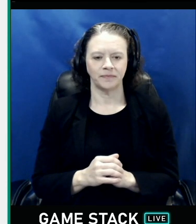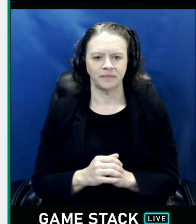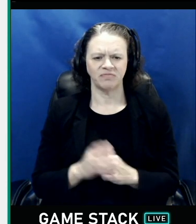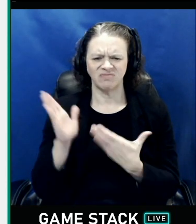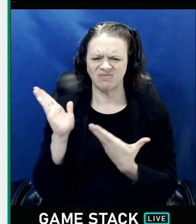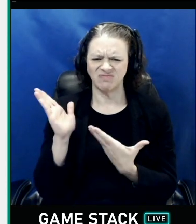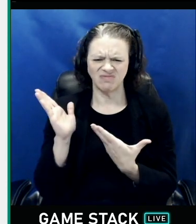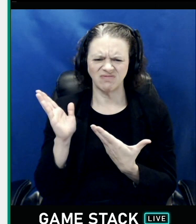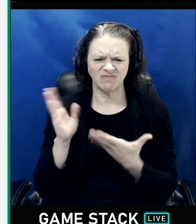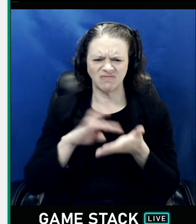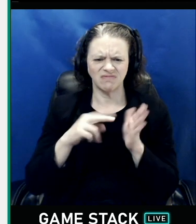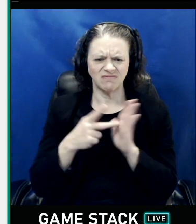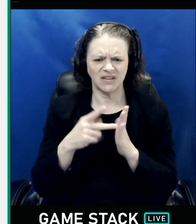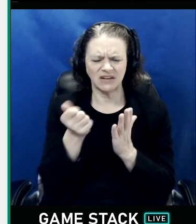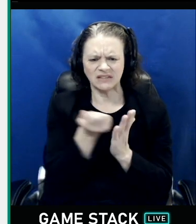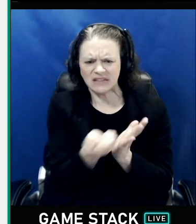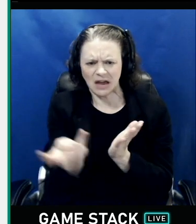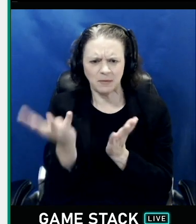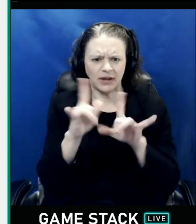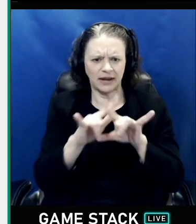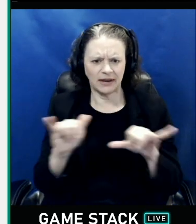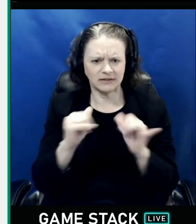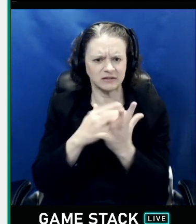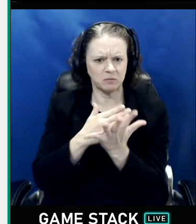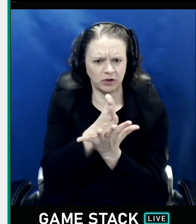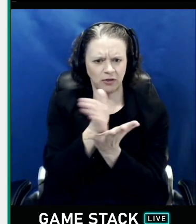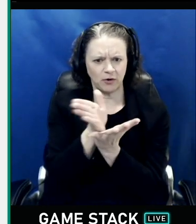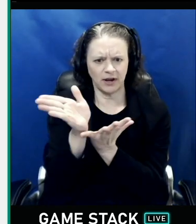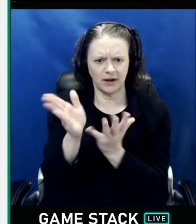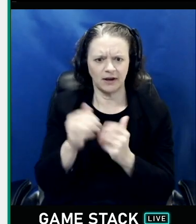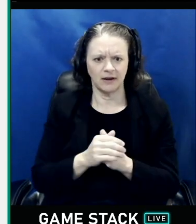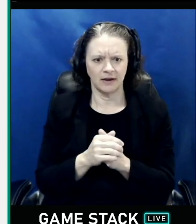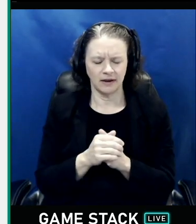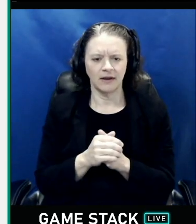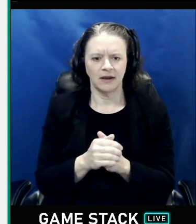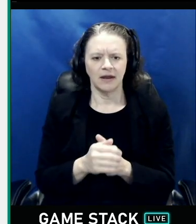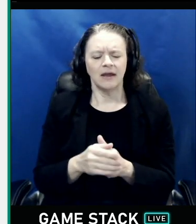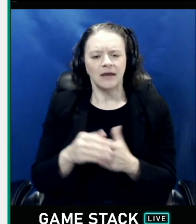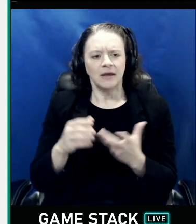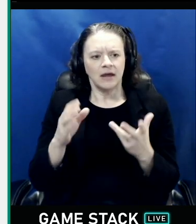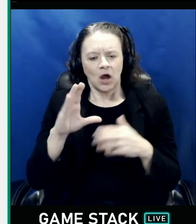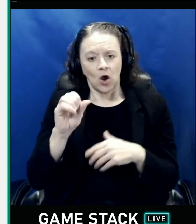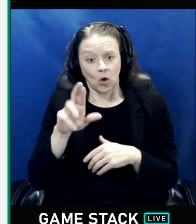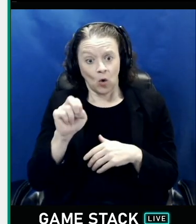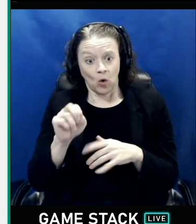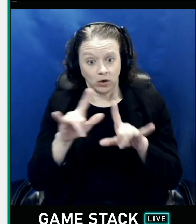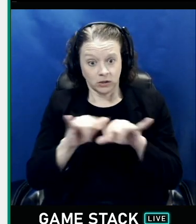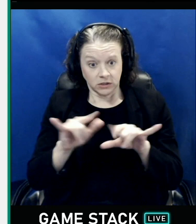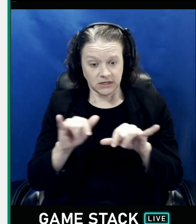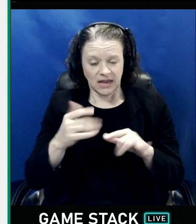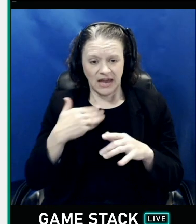What is Simultaneous Multi-Threading? High performance cores have gaps in utilization which may be filled by additional hardware threads.